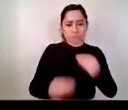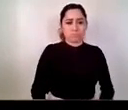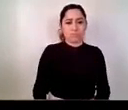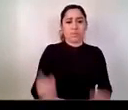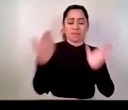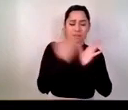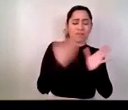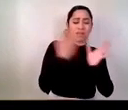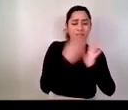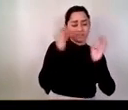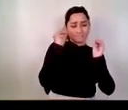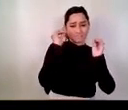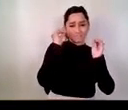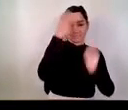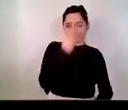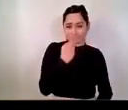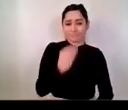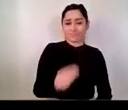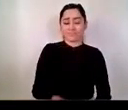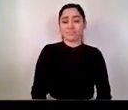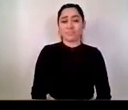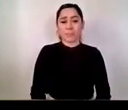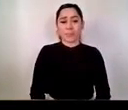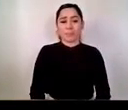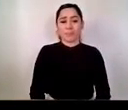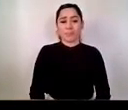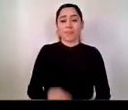drinking too many fluids at night can cause you to awaken frequently to urinate.